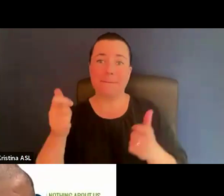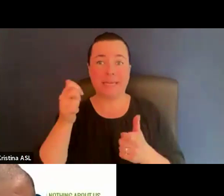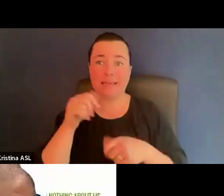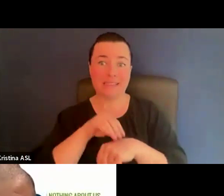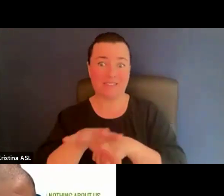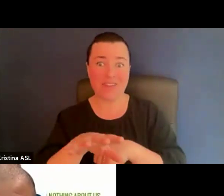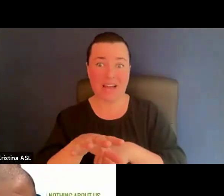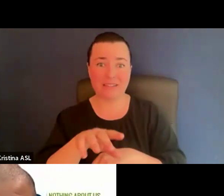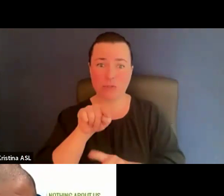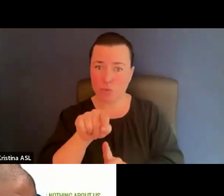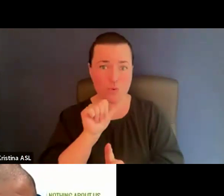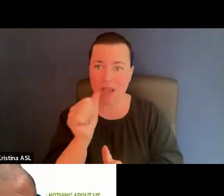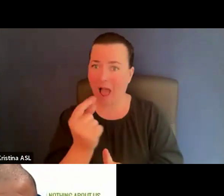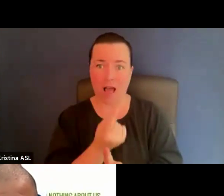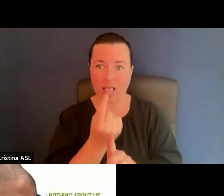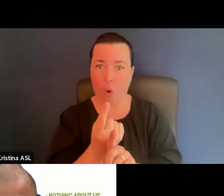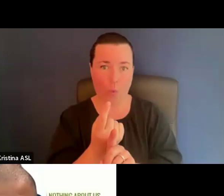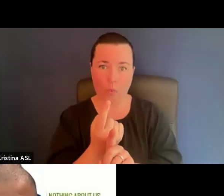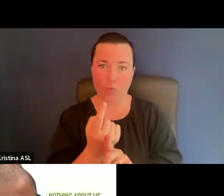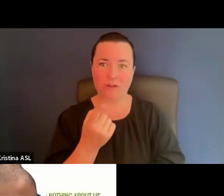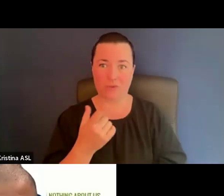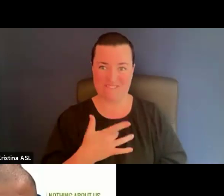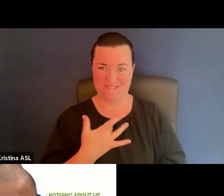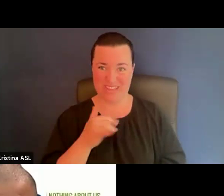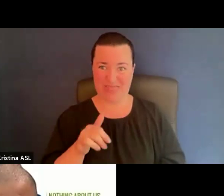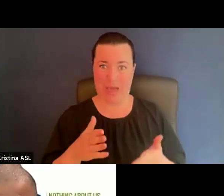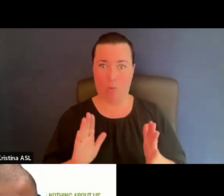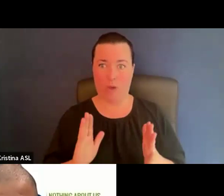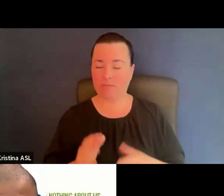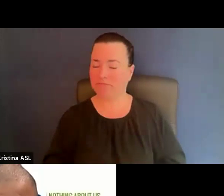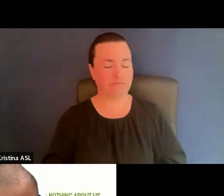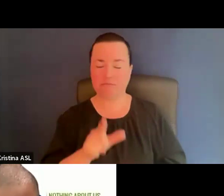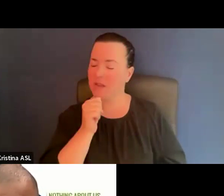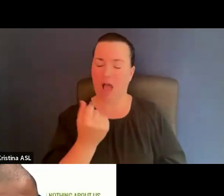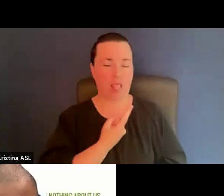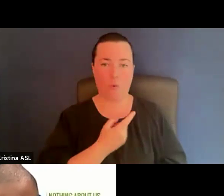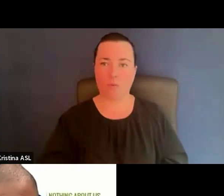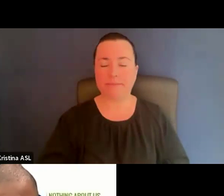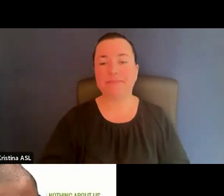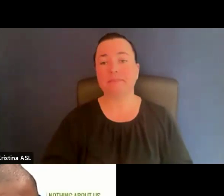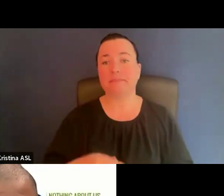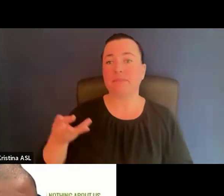and feeling that way. The four of us, we're being put out as, you know,